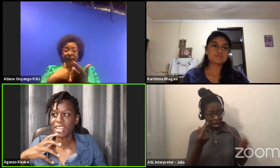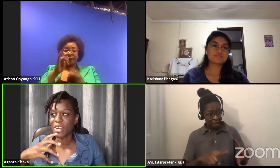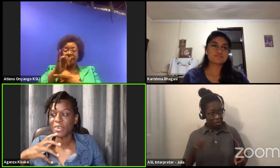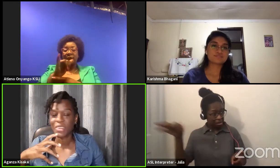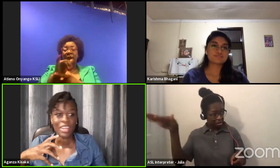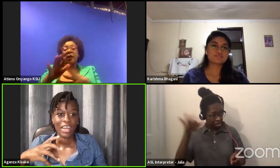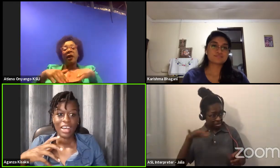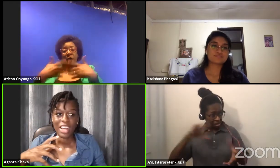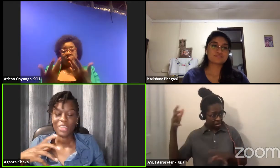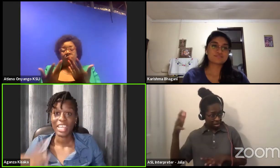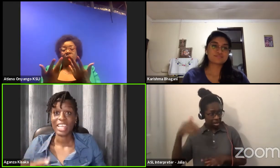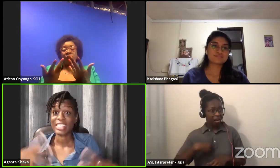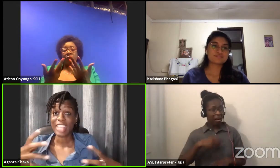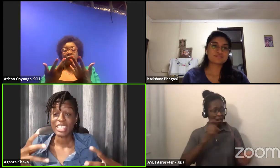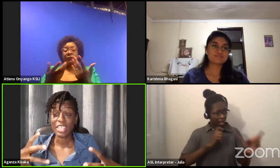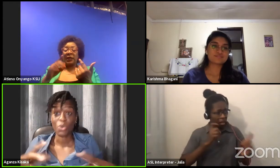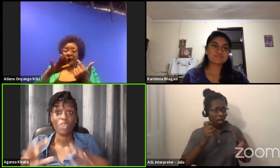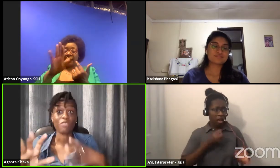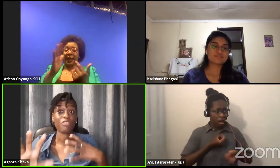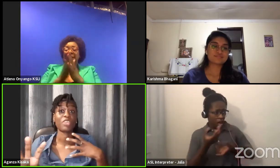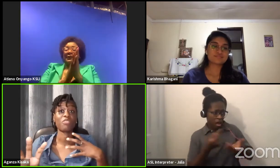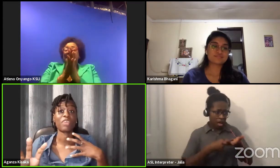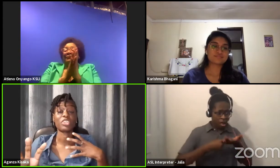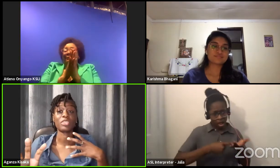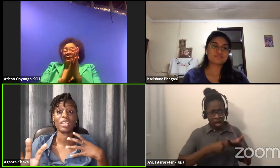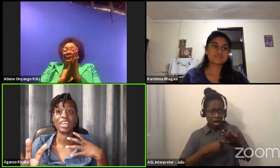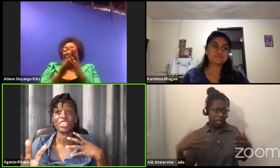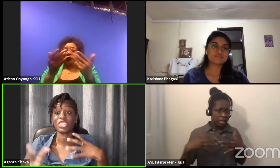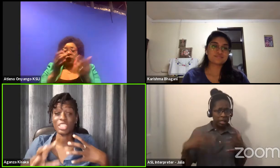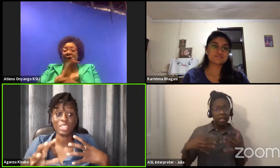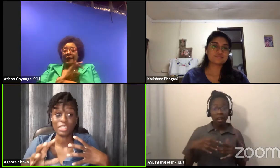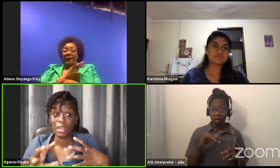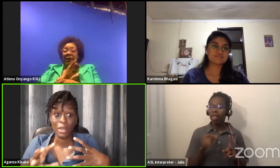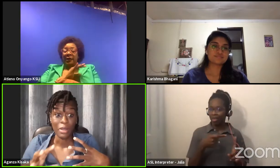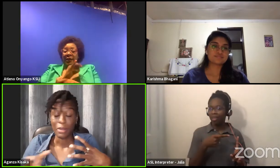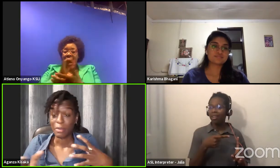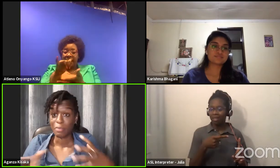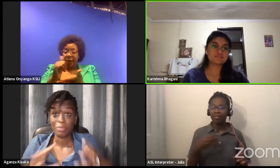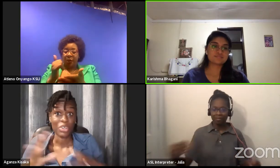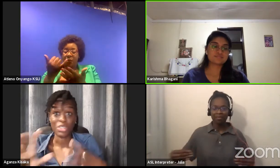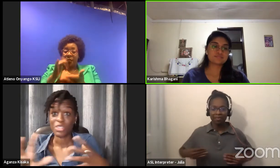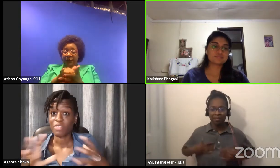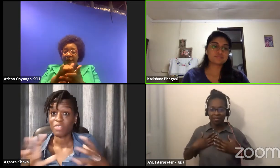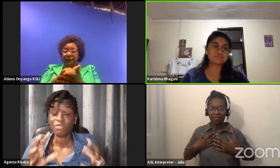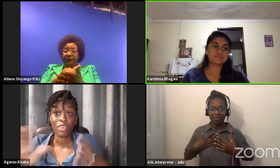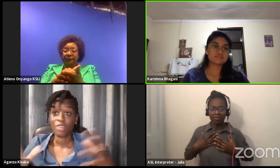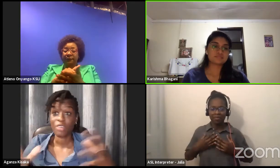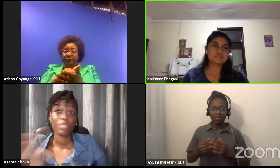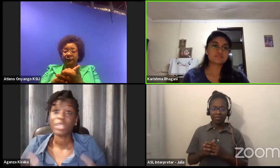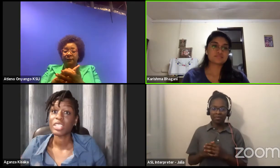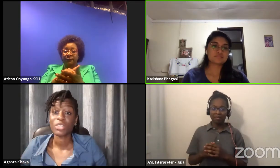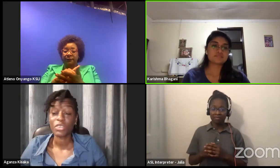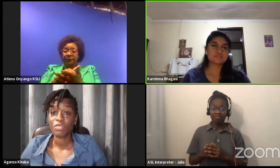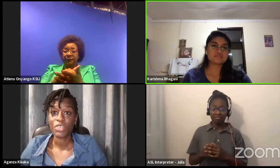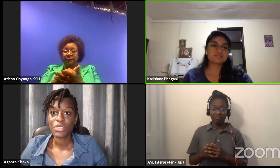and how they get excited or afraid of one another just because of different political views.